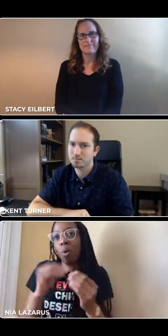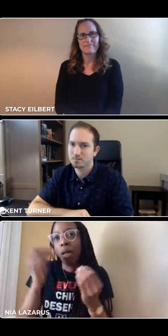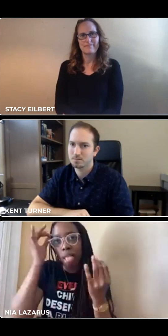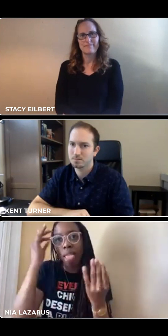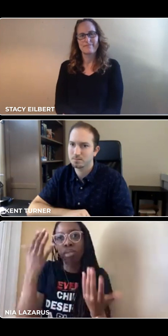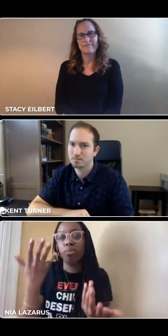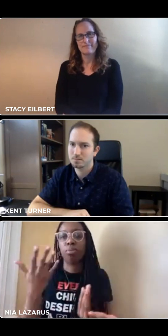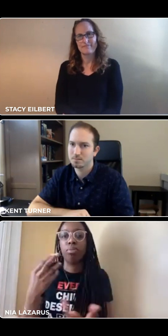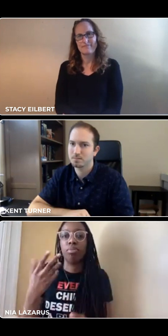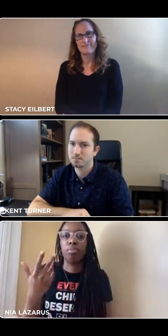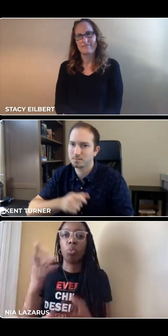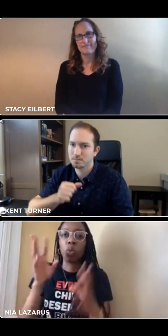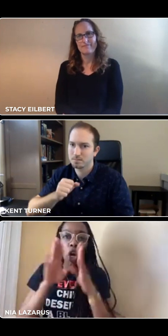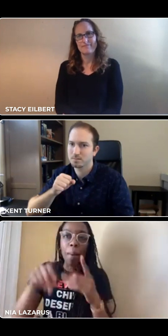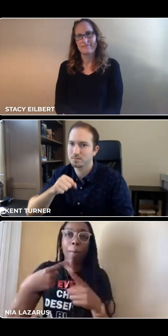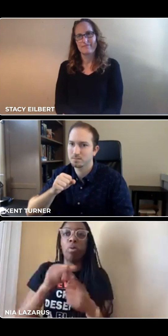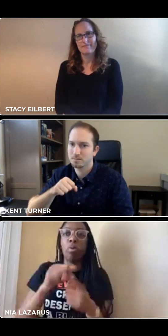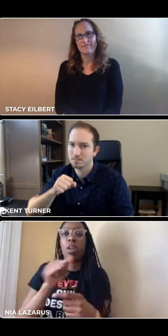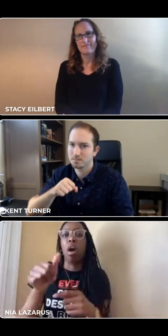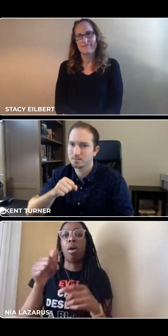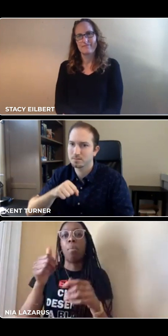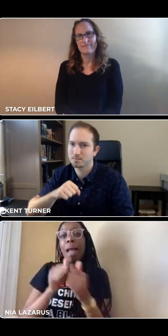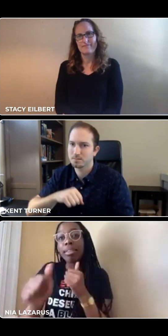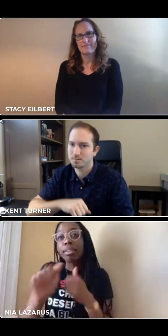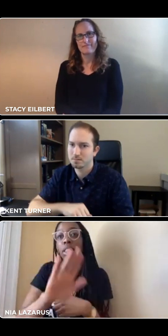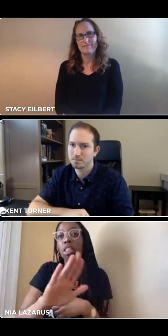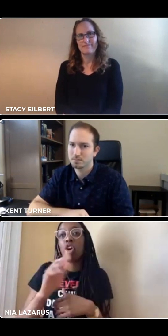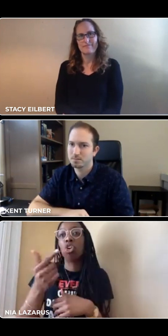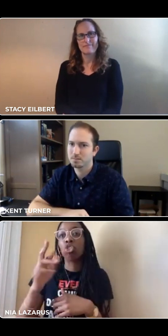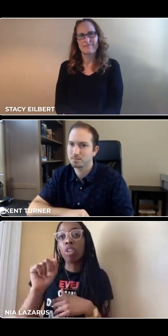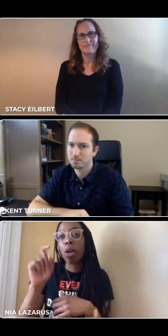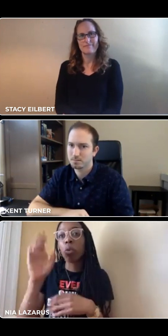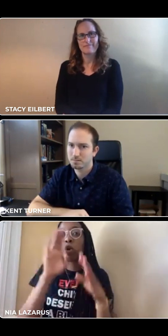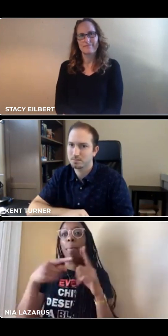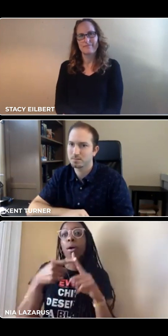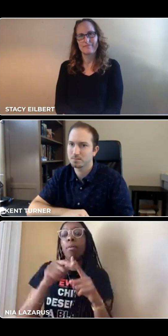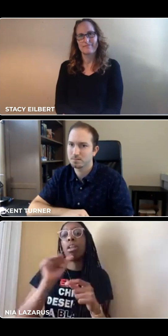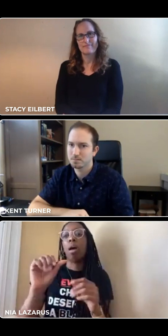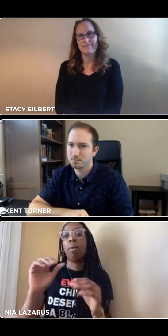increased amount of stress, and a lot more anxiety, and worry about failing, and not